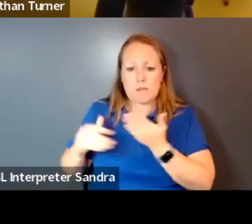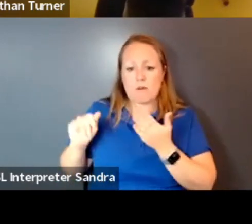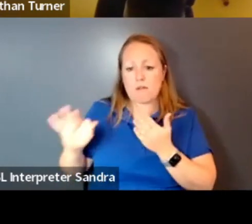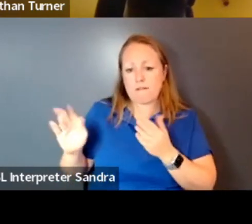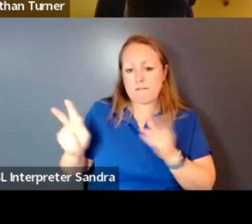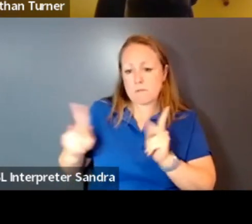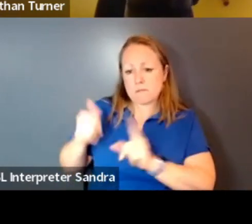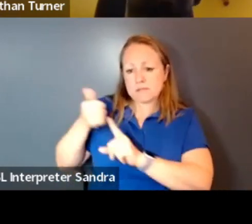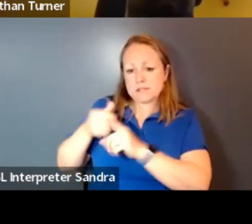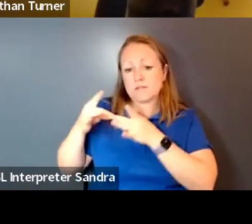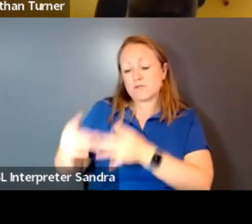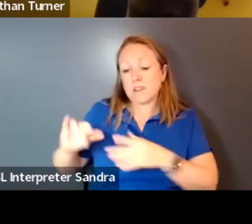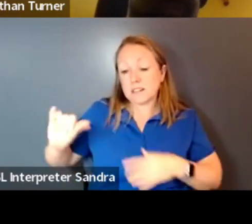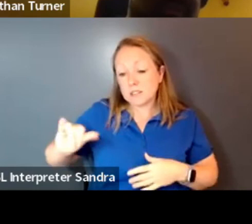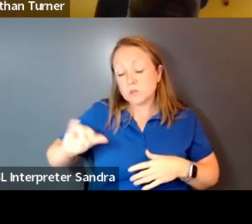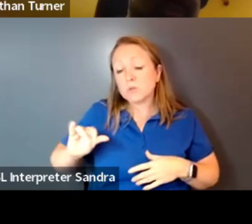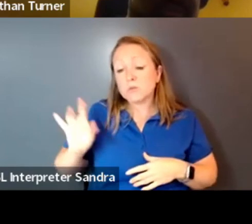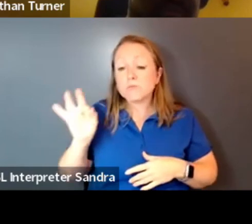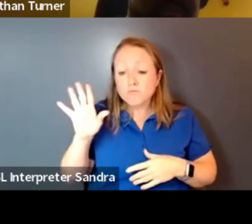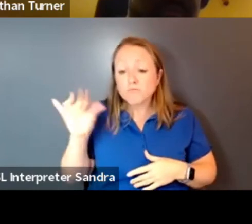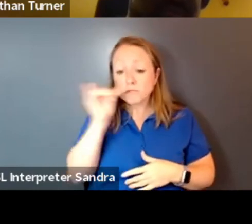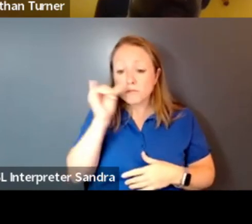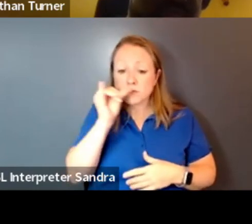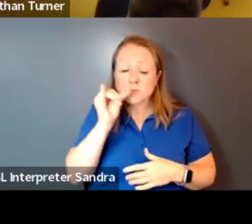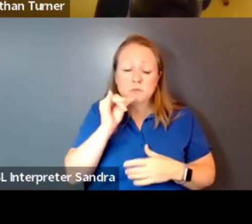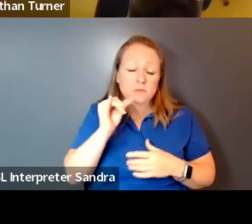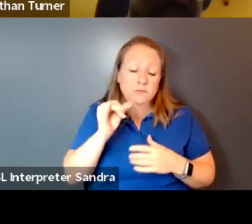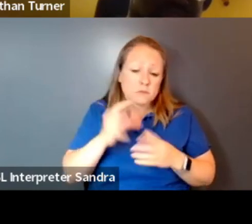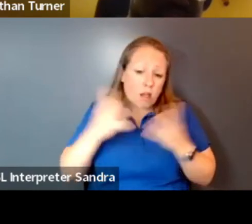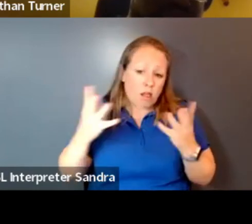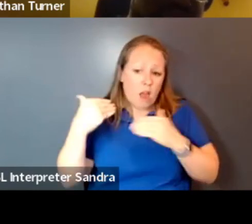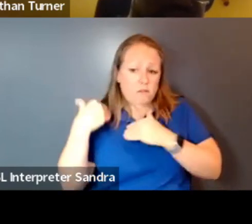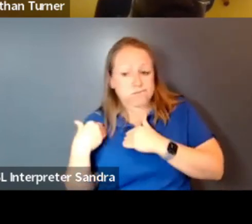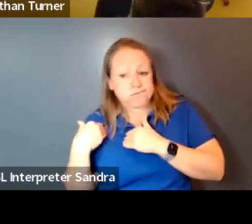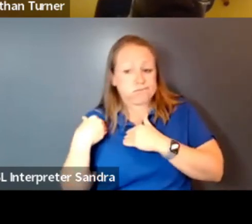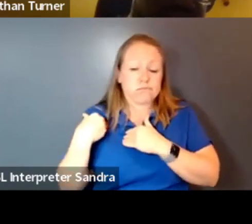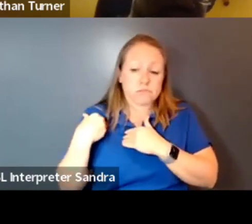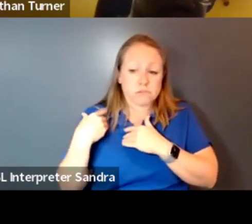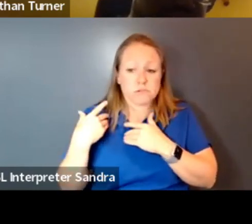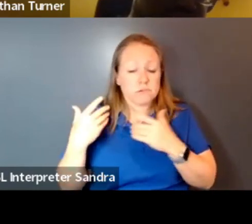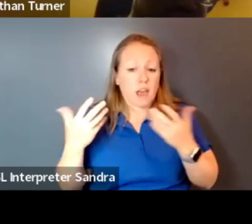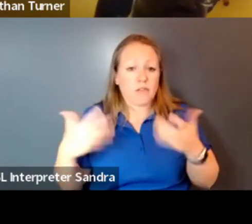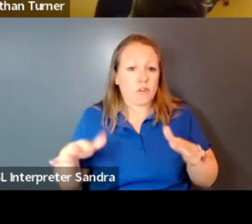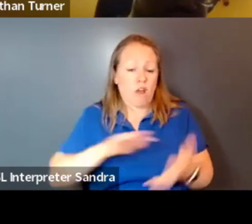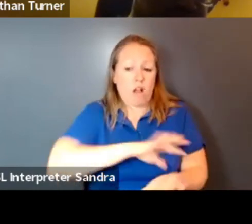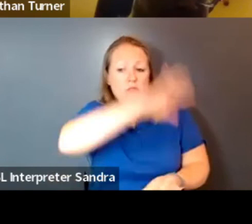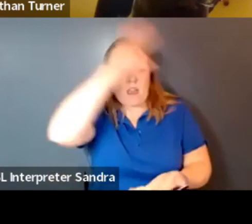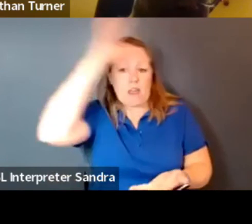drafting also, is just more to add on to their plate that is already, like looks like Thanksgiving dinner. Right.